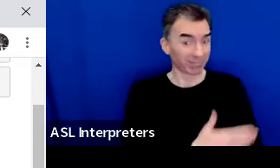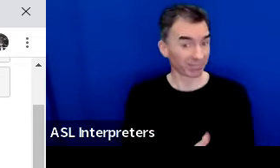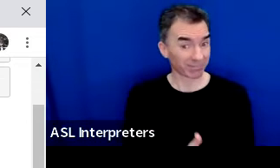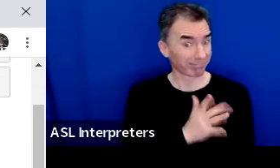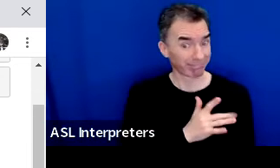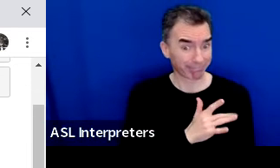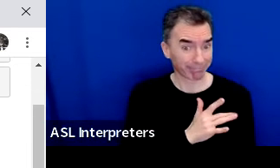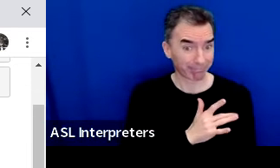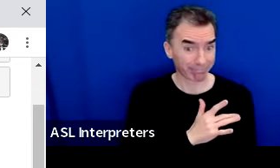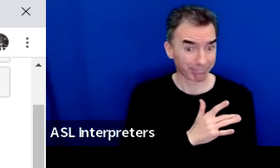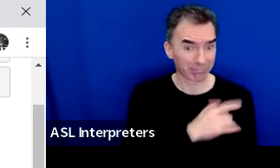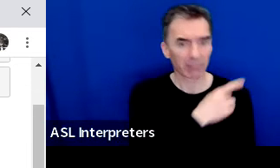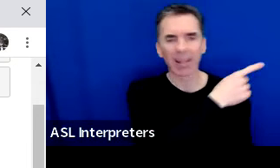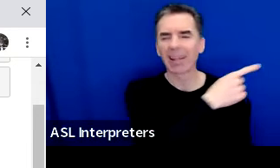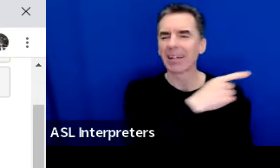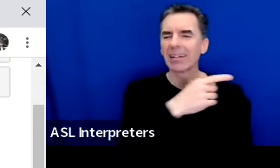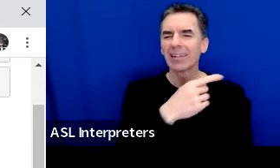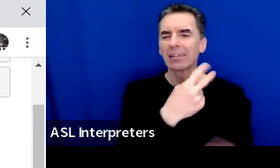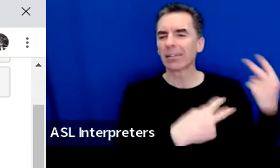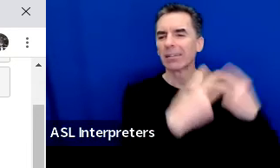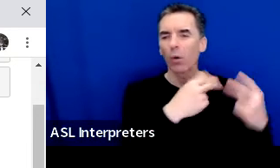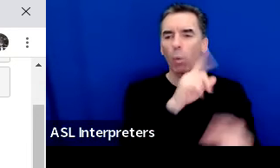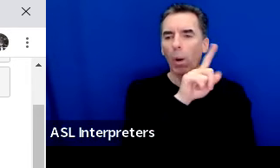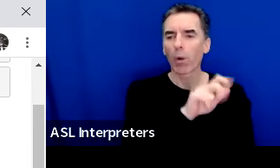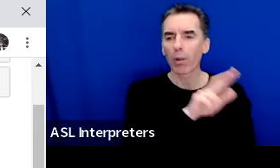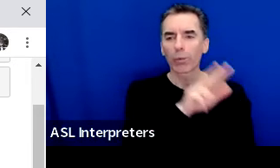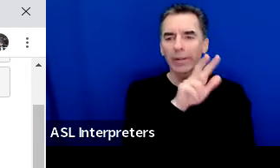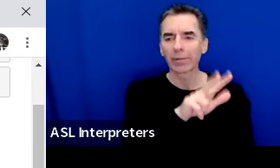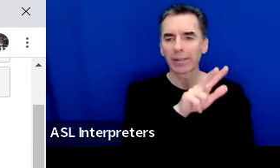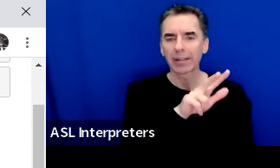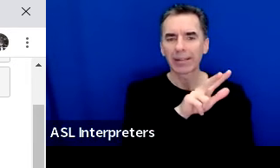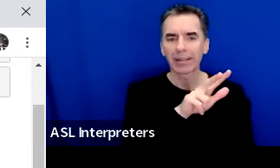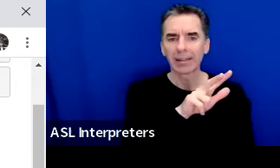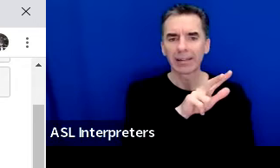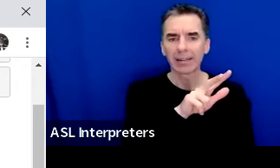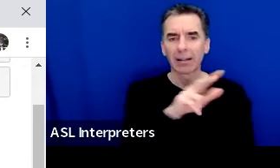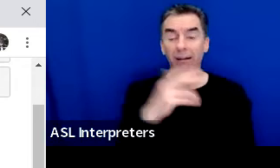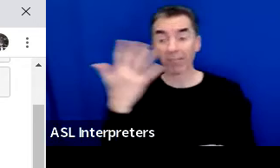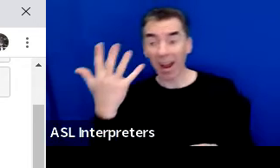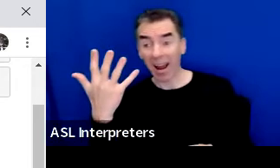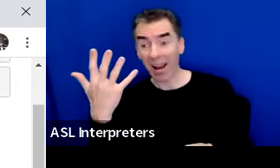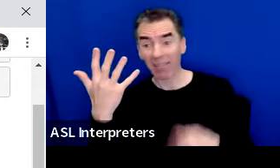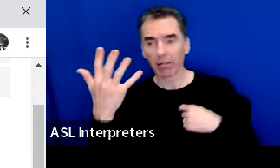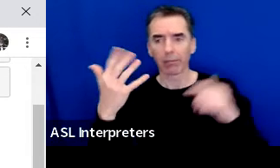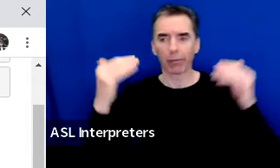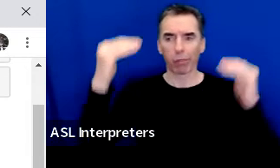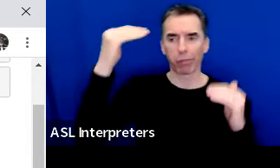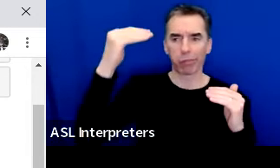But then there are settings that the instructor can actually decide on. We can we can decide